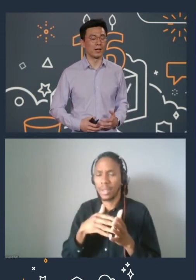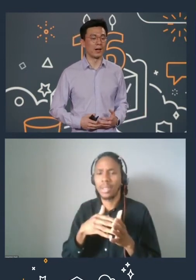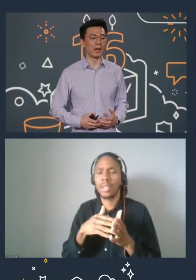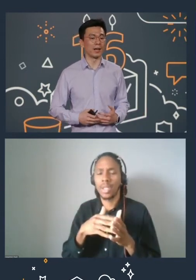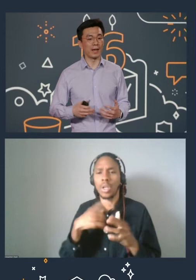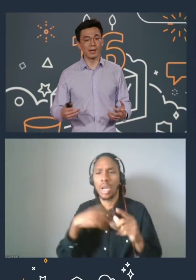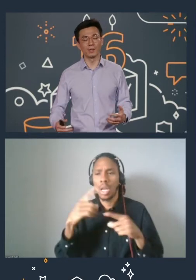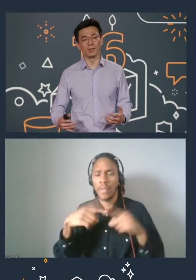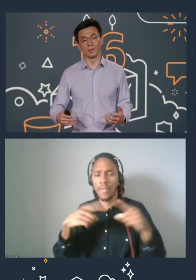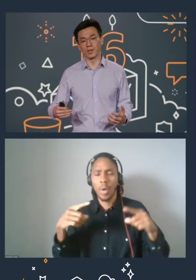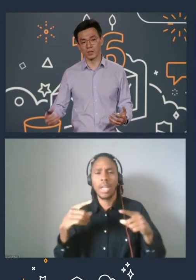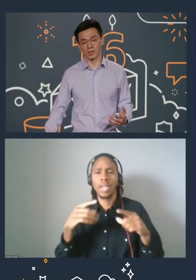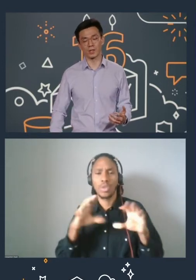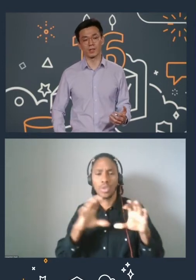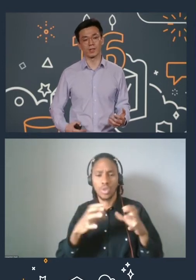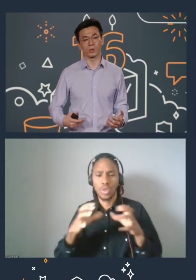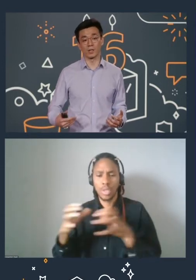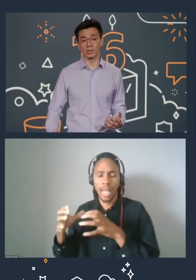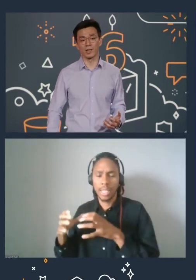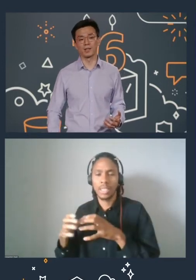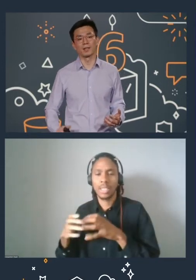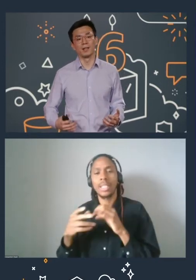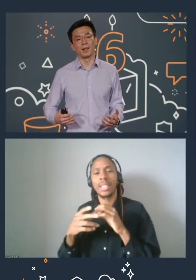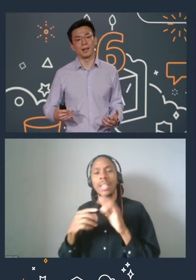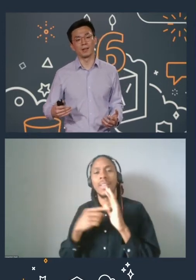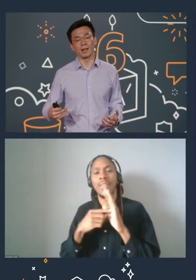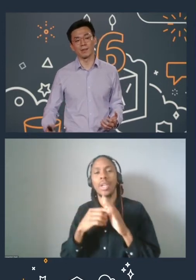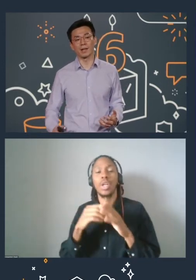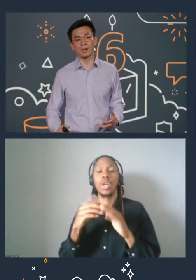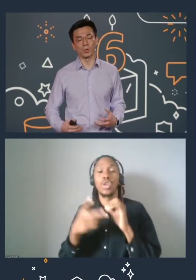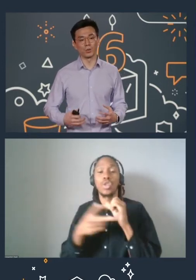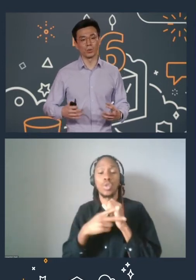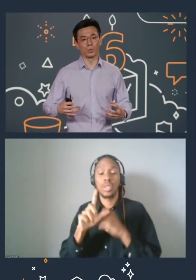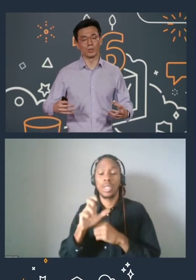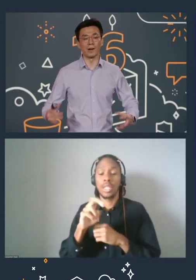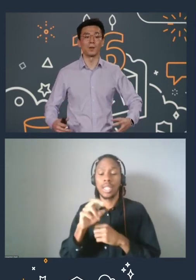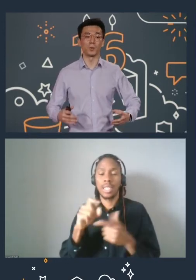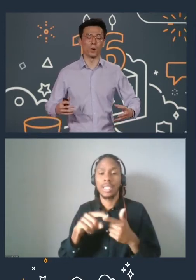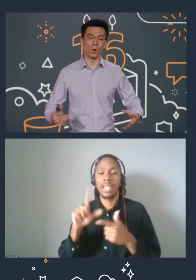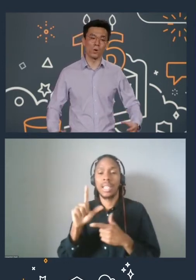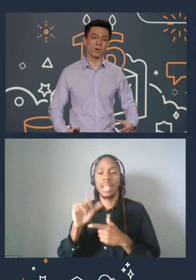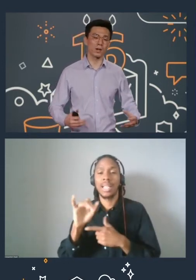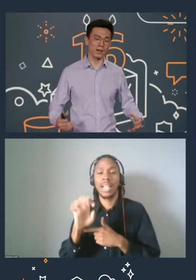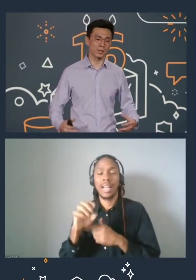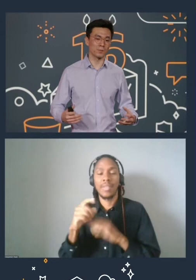and the features such as storage lens and life cycle to develop your own custom